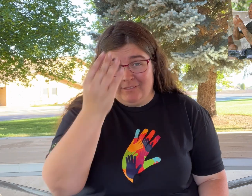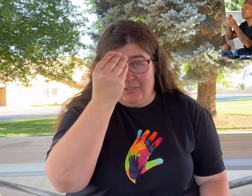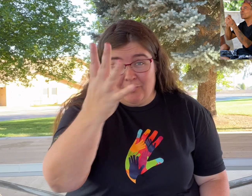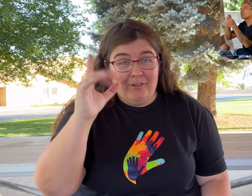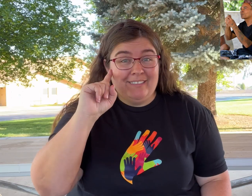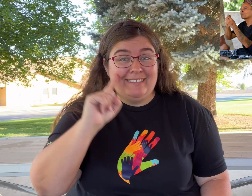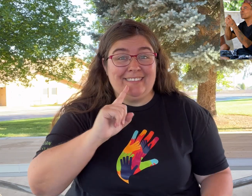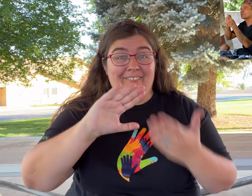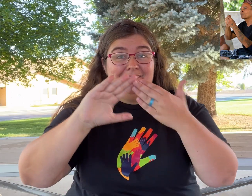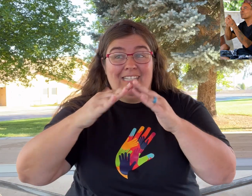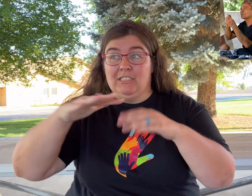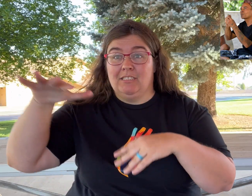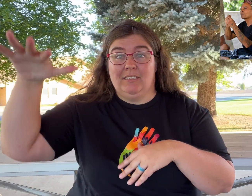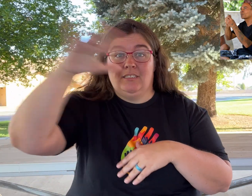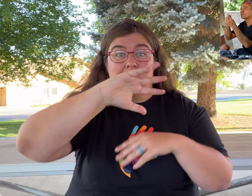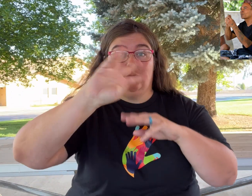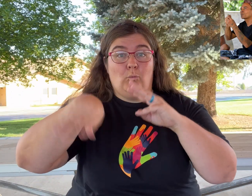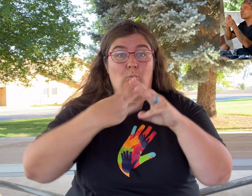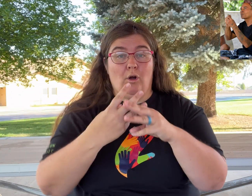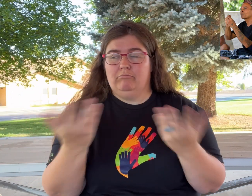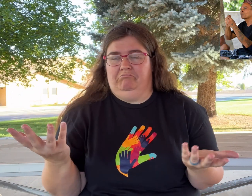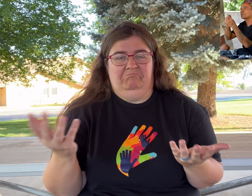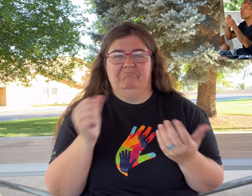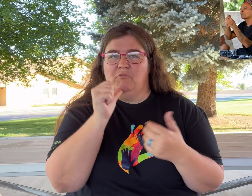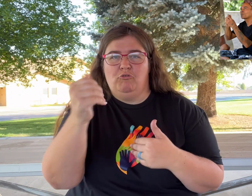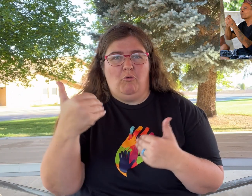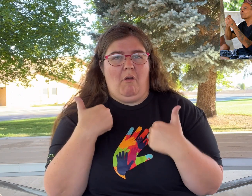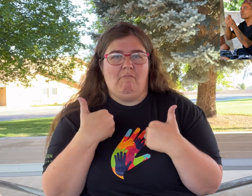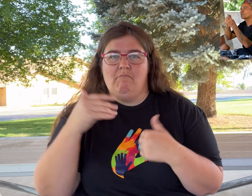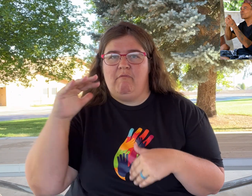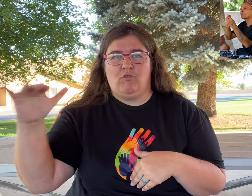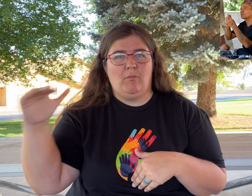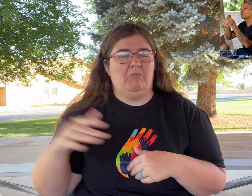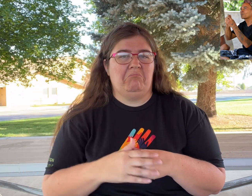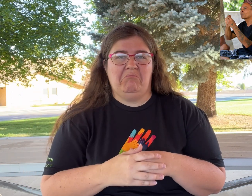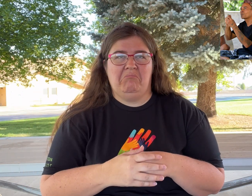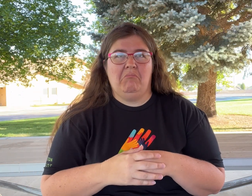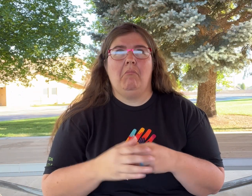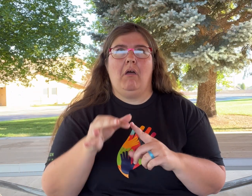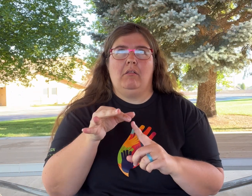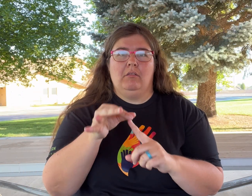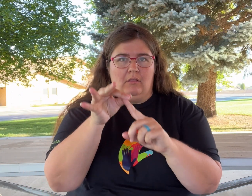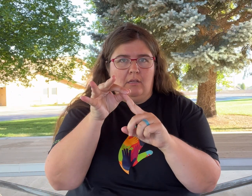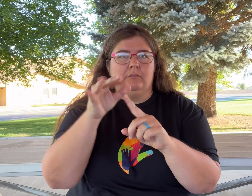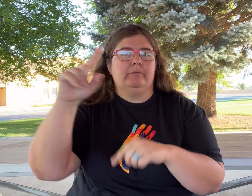Just so you know, Deaf villages around the world, they don't have fingerspelling systems. (Except